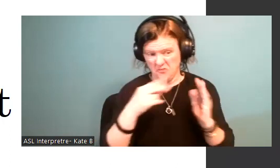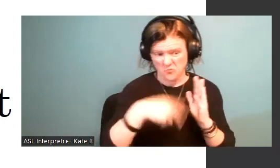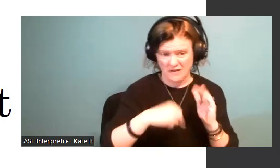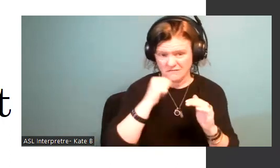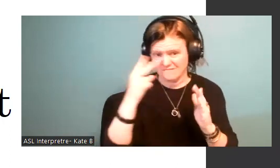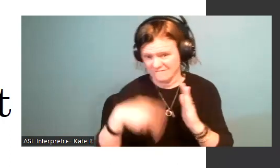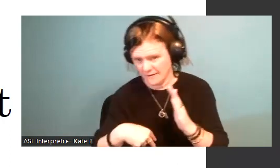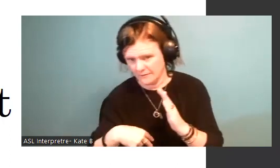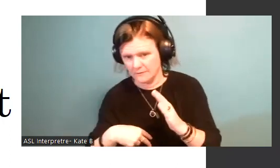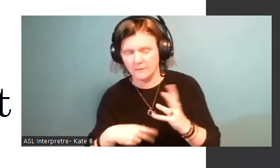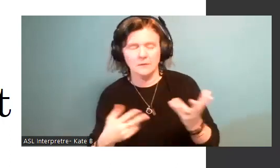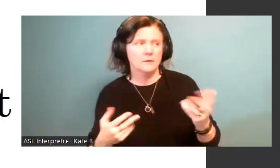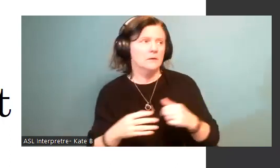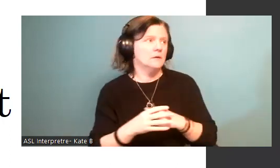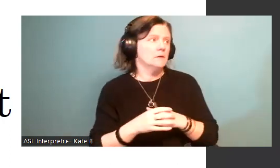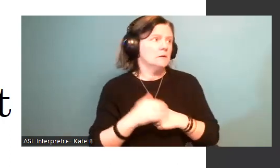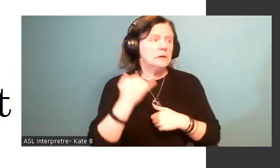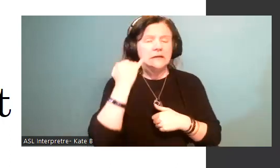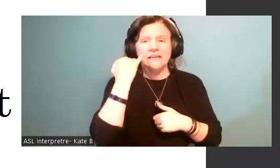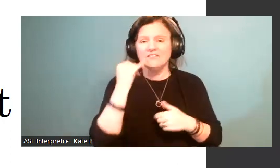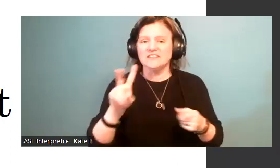point out when you're adding role equals image or